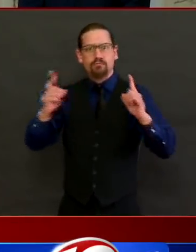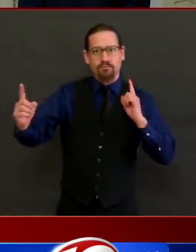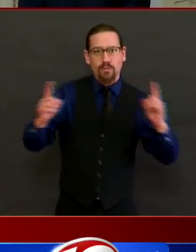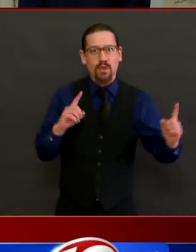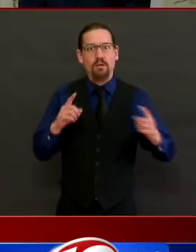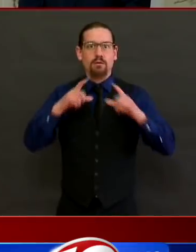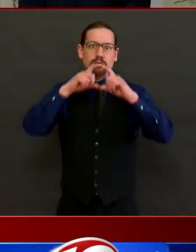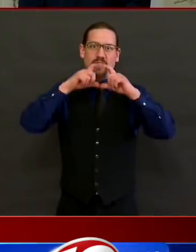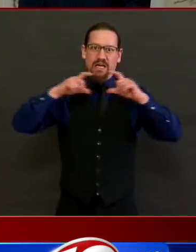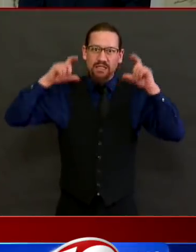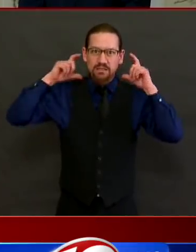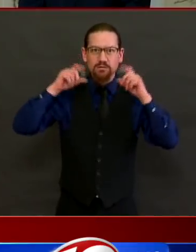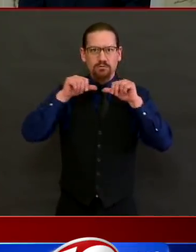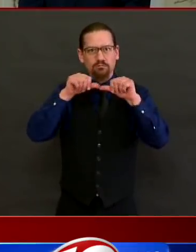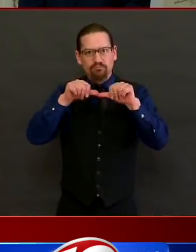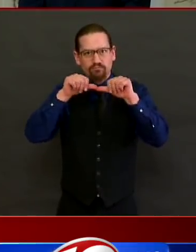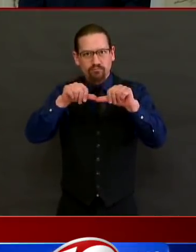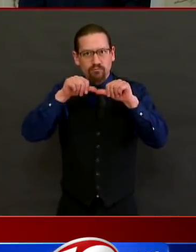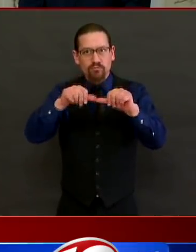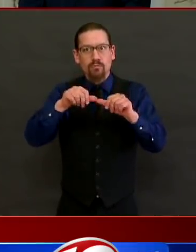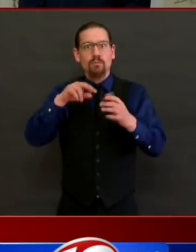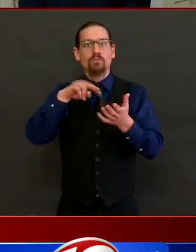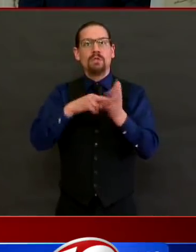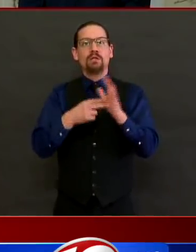HOME AND WASHING YOUR HANDS, BECAUSE OF YOU, I DON'T THINK WE WILL SEE THAT REDLINE.